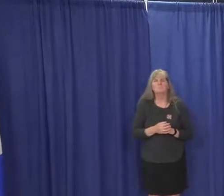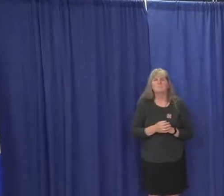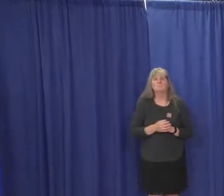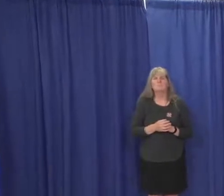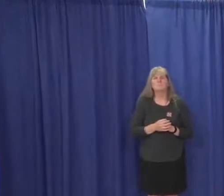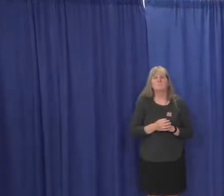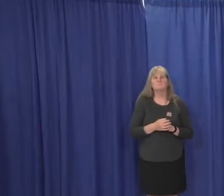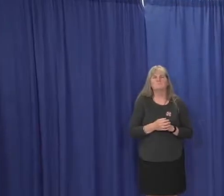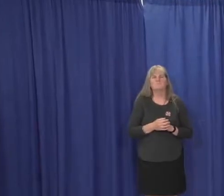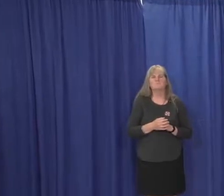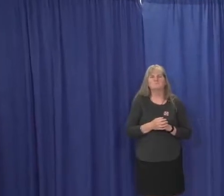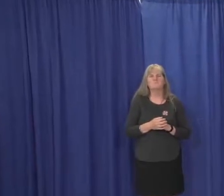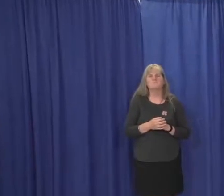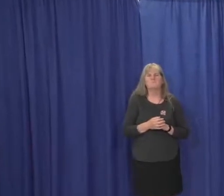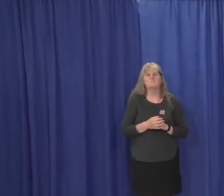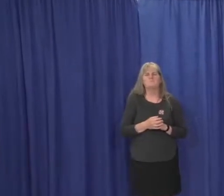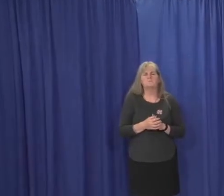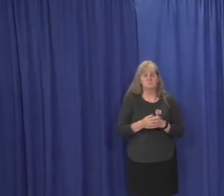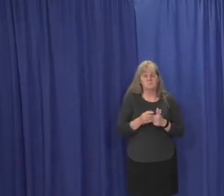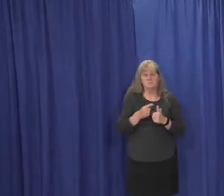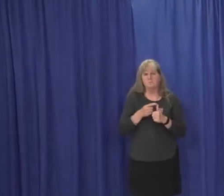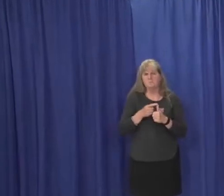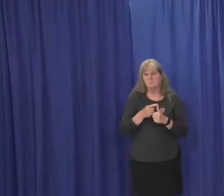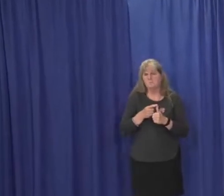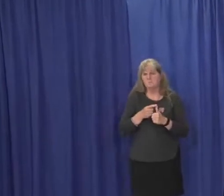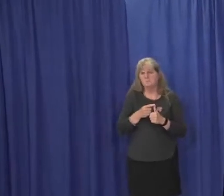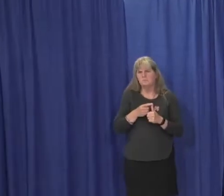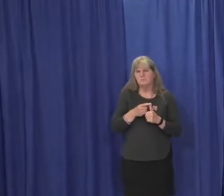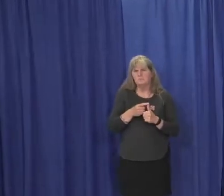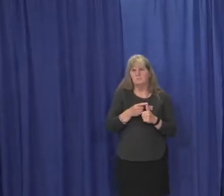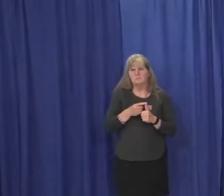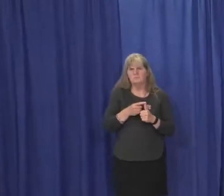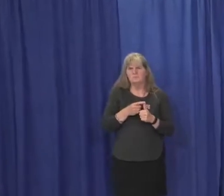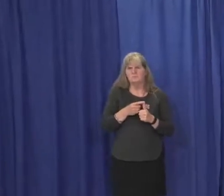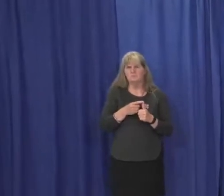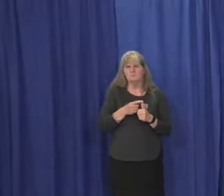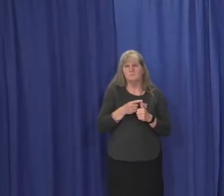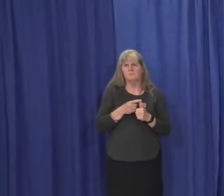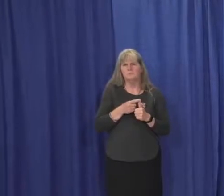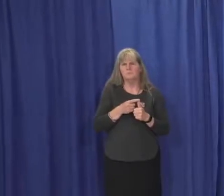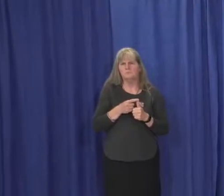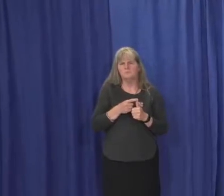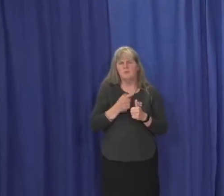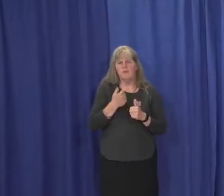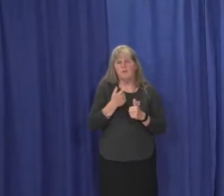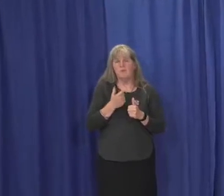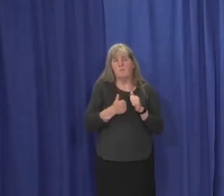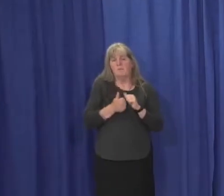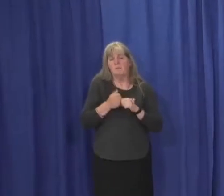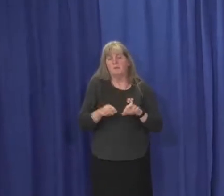of and one is, and maybe the